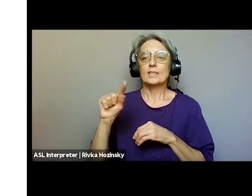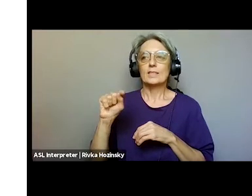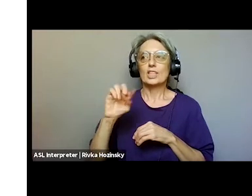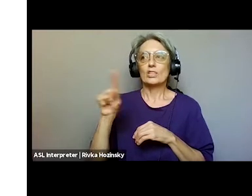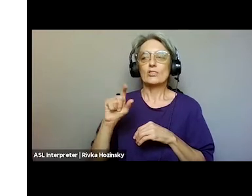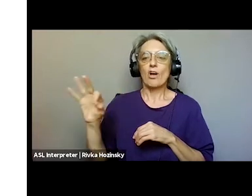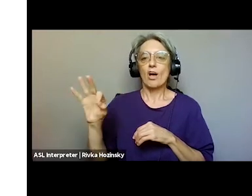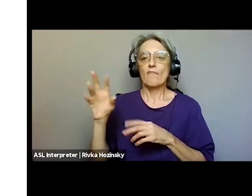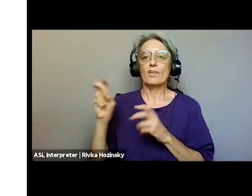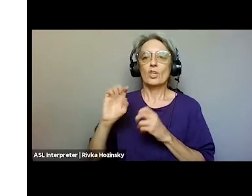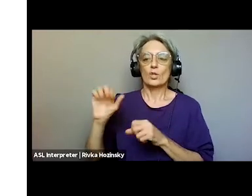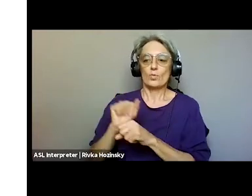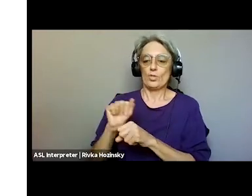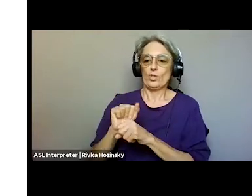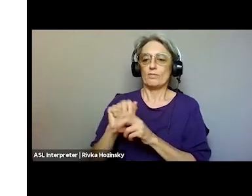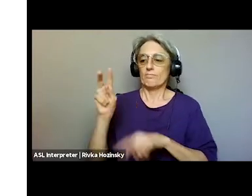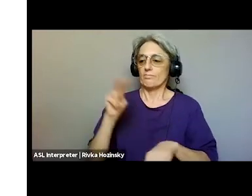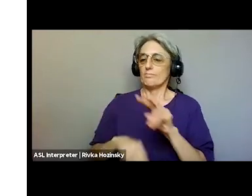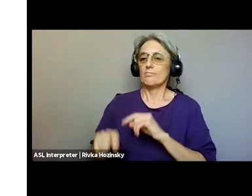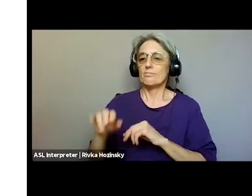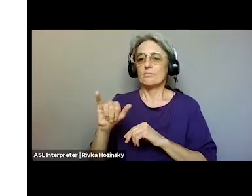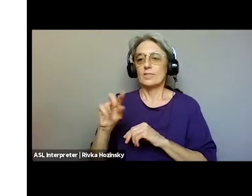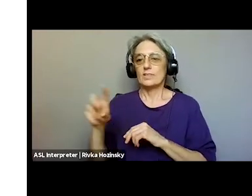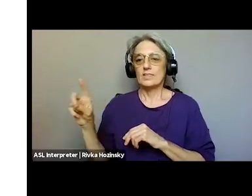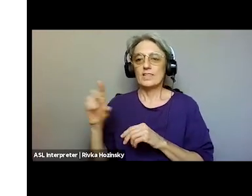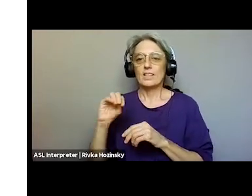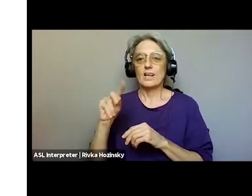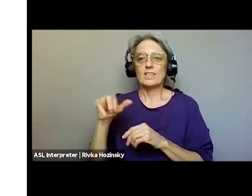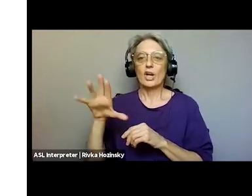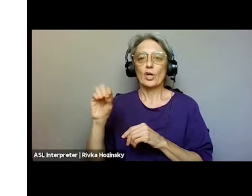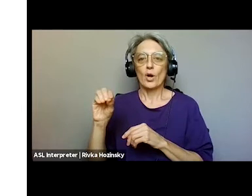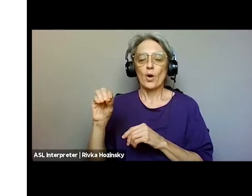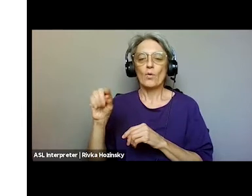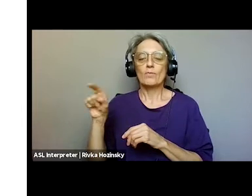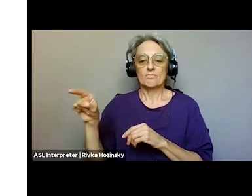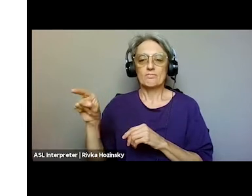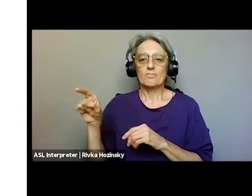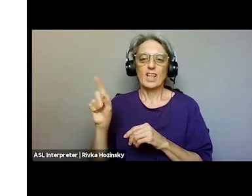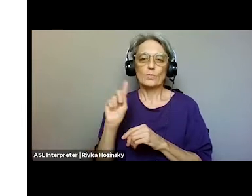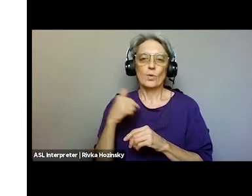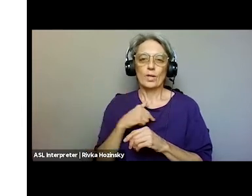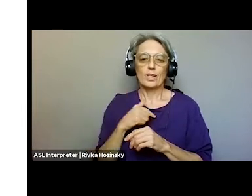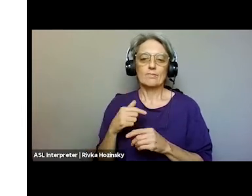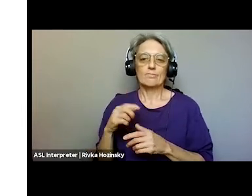and intellectual and developmental disabilities in Ontario where we are. So regarding postpartum care